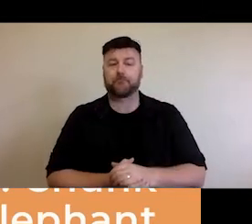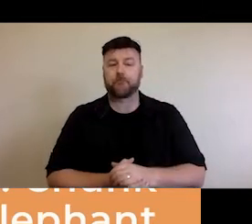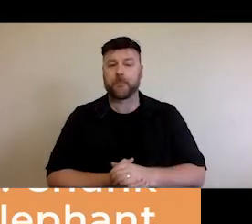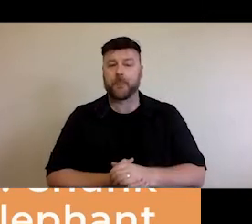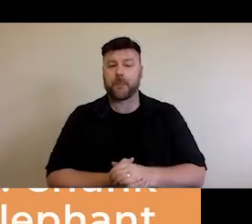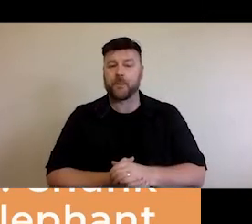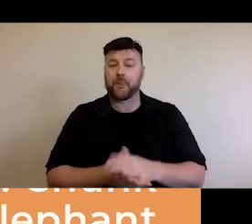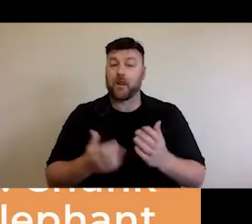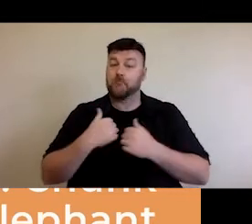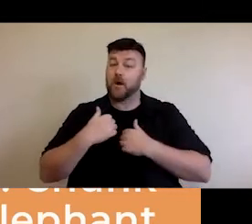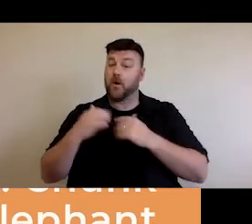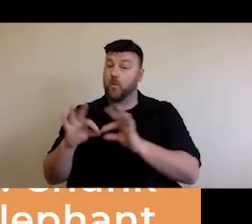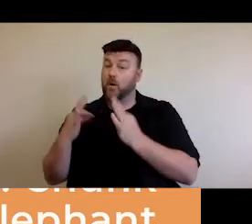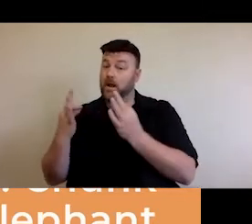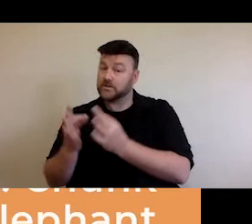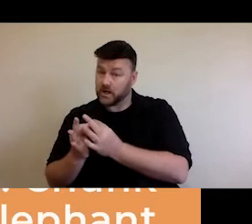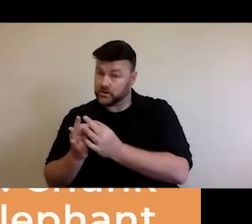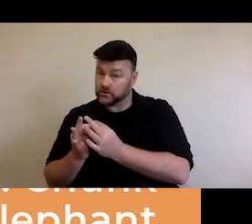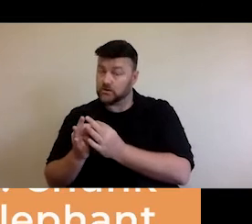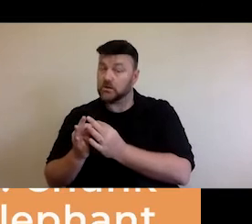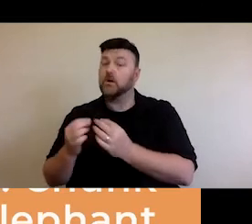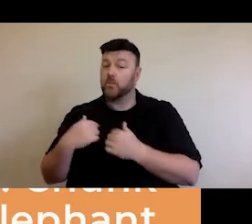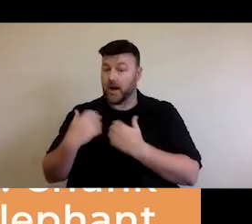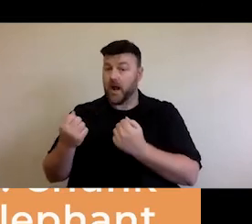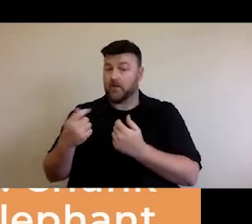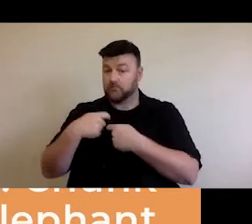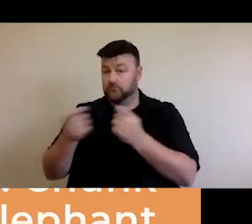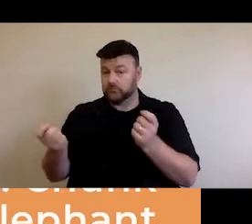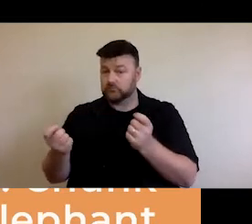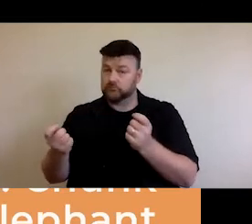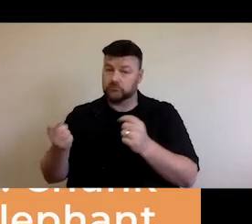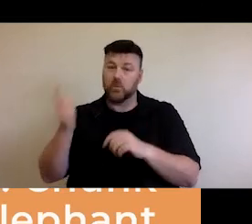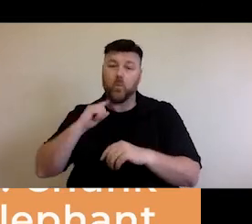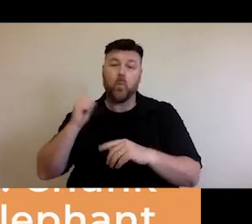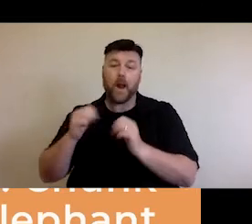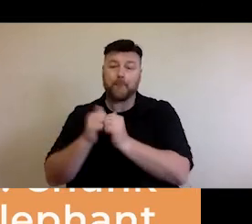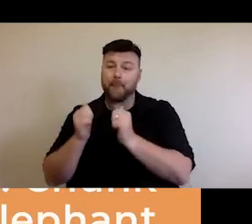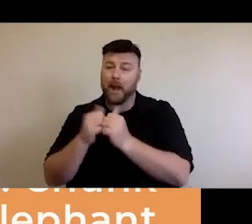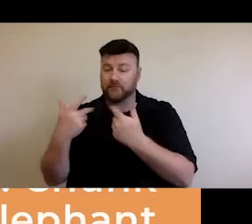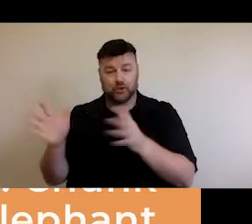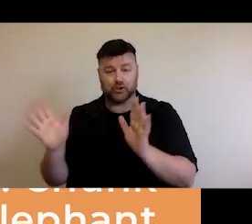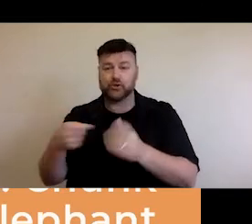Strategy - we've published a series of white papers - I'm going to refer to them as we go through our session today. The first one I'm referring